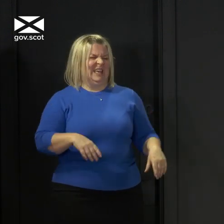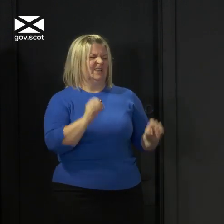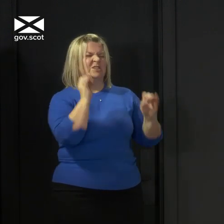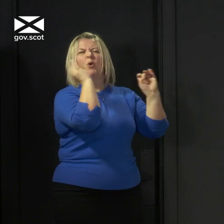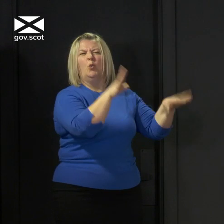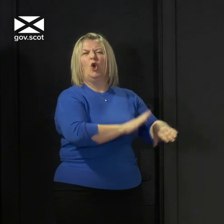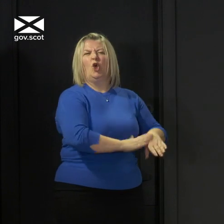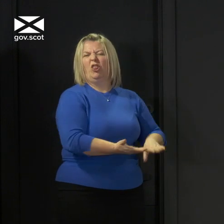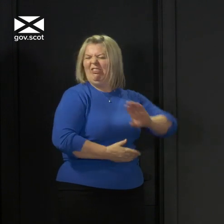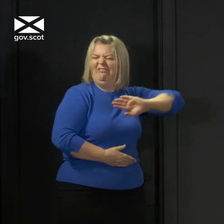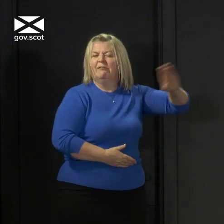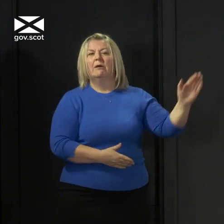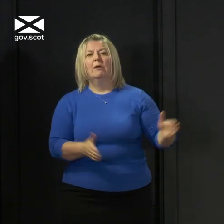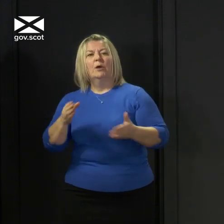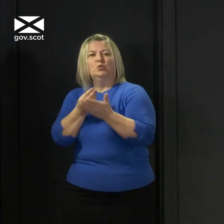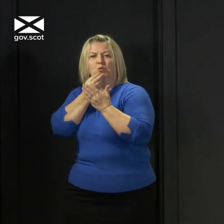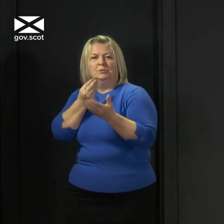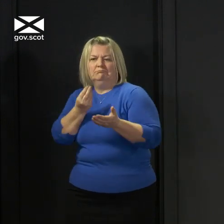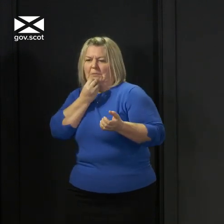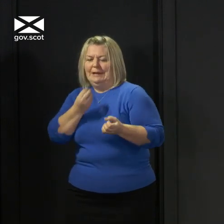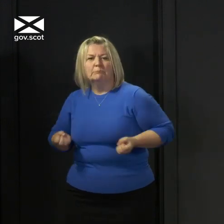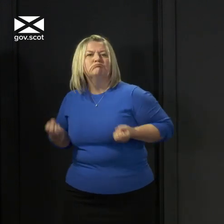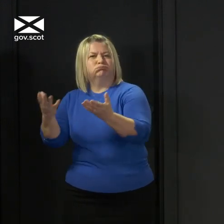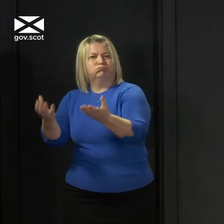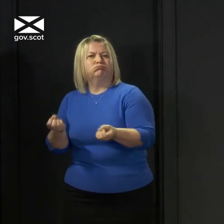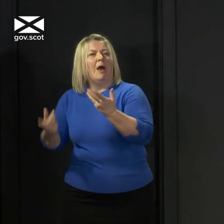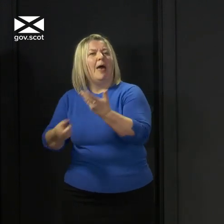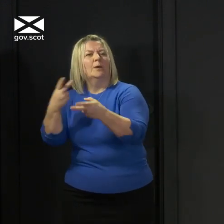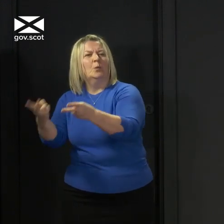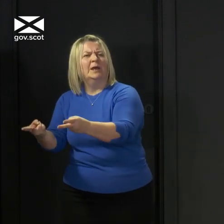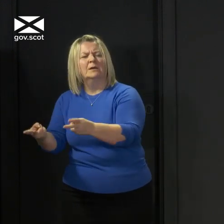we are taking these decisions to make sure we have the capacity in our health